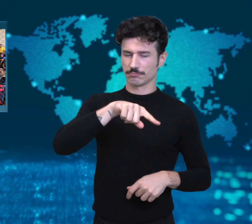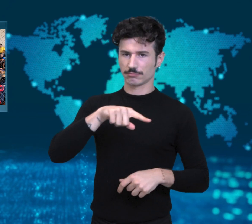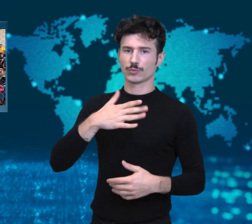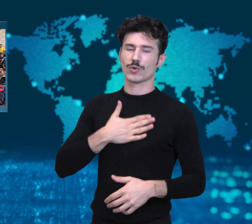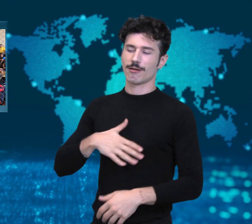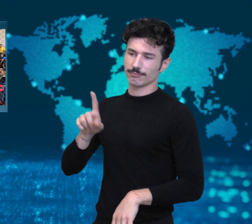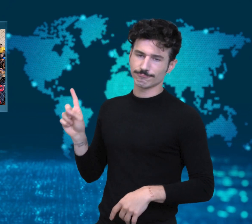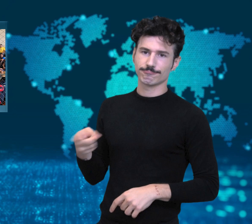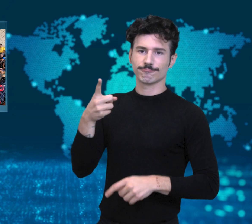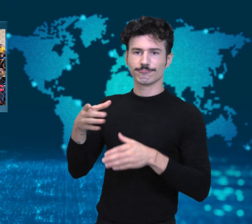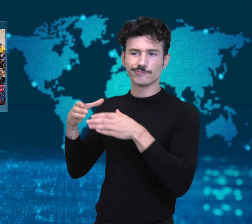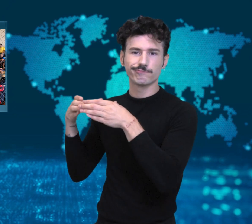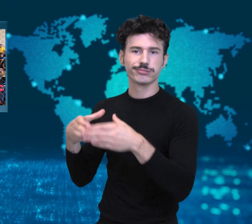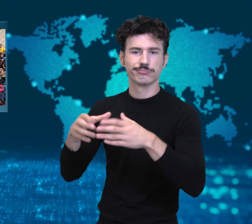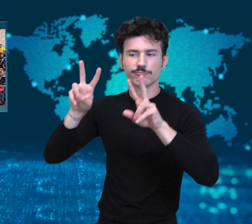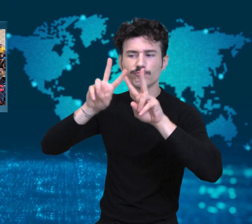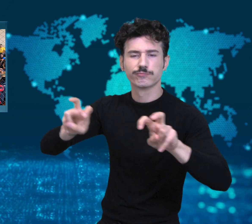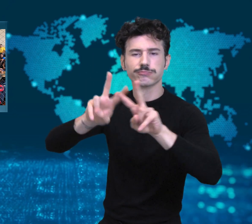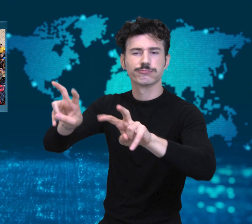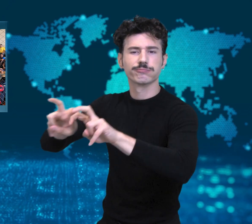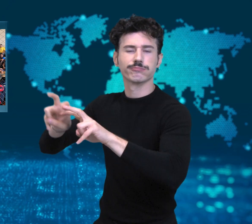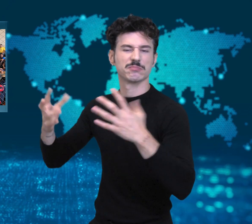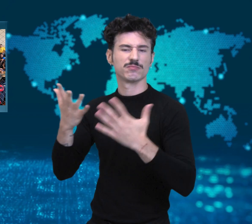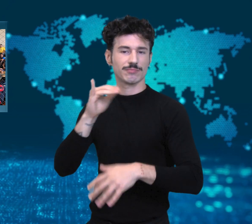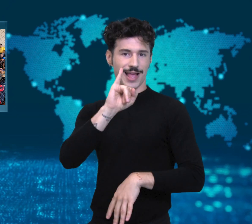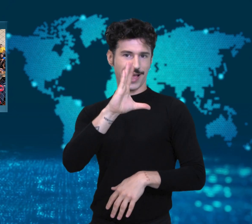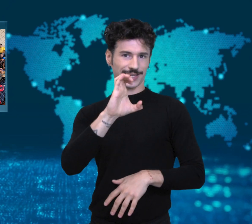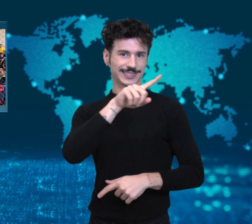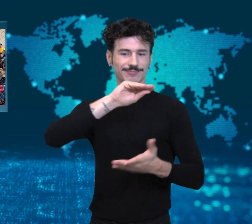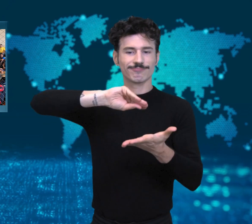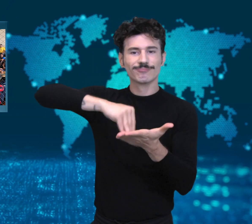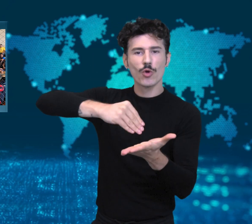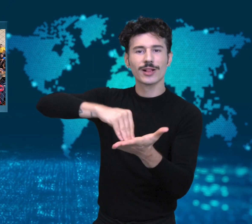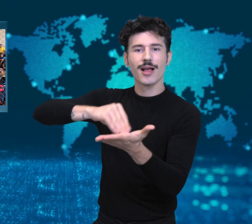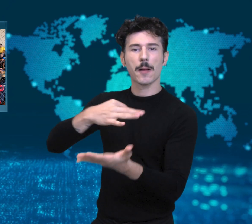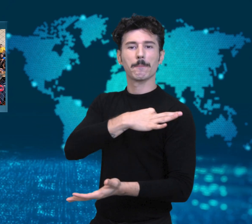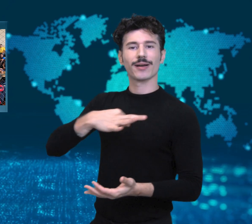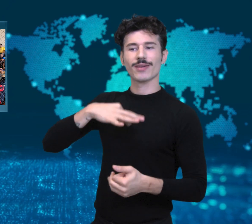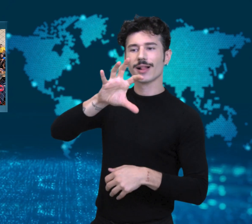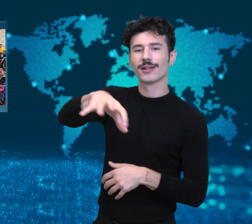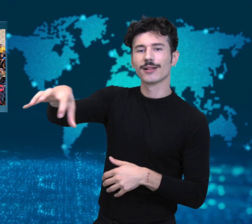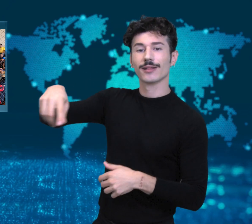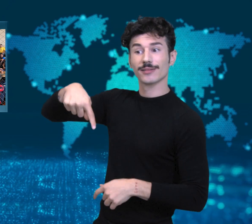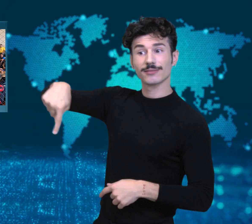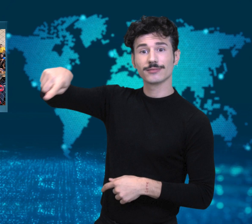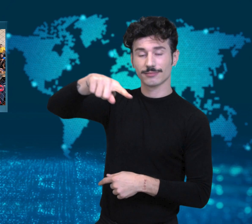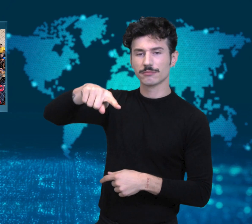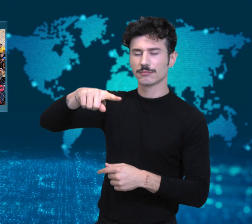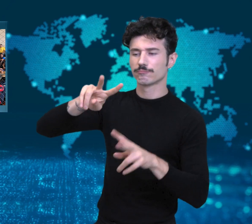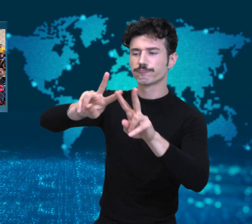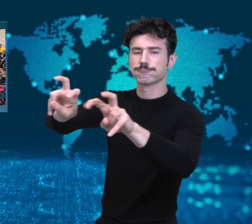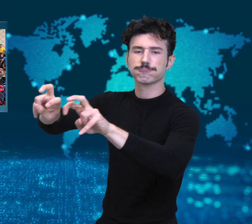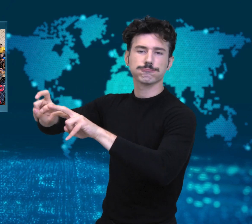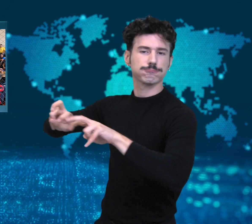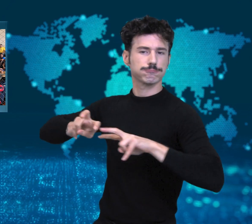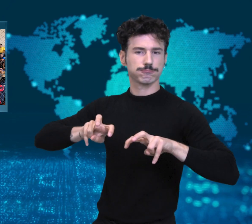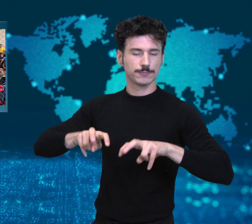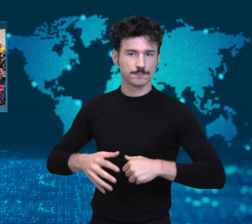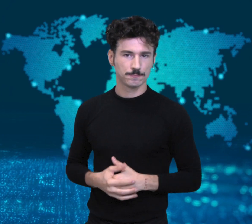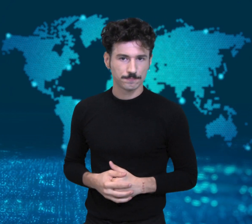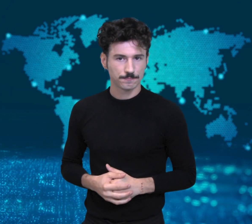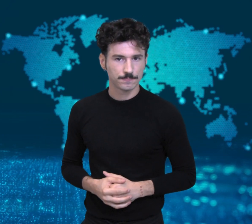and U.S. politicians intend to investigate privately-run ICE facilities.